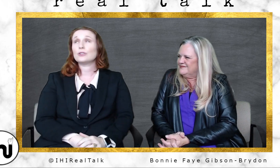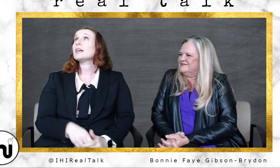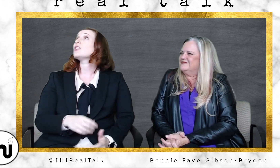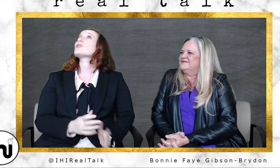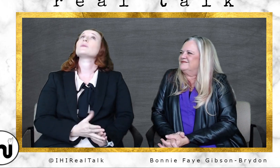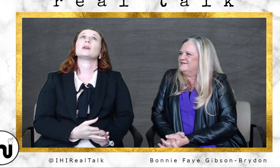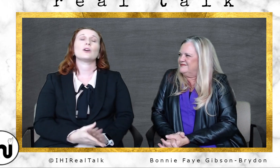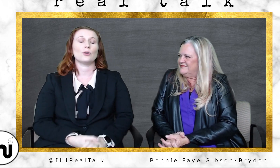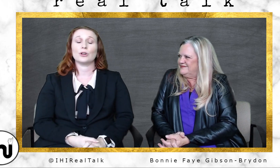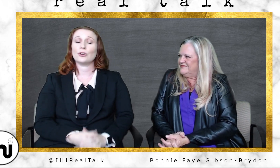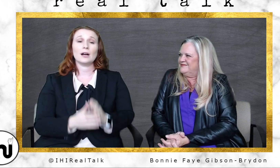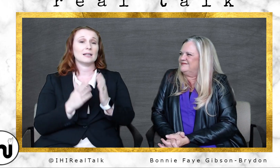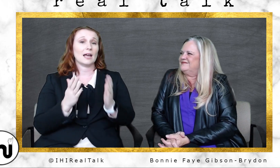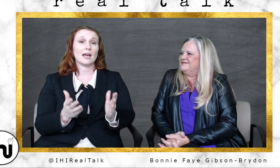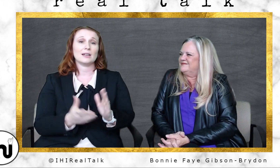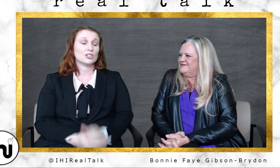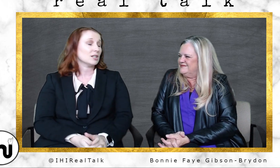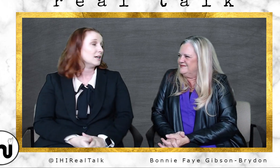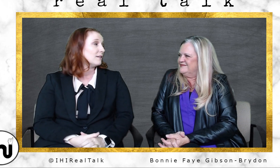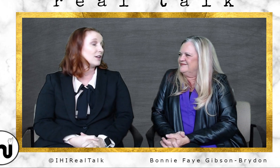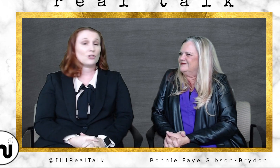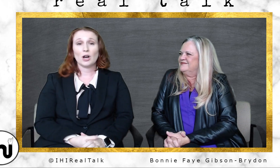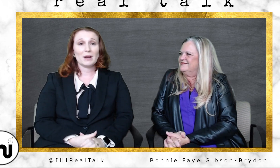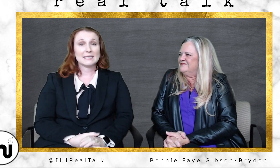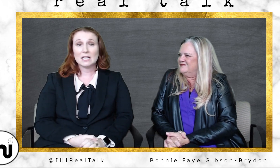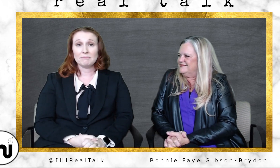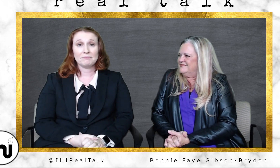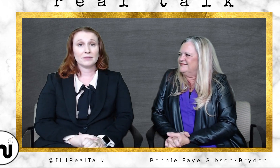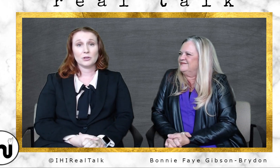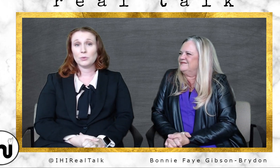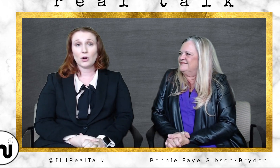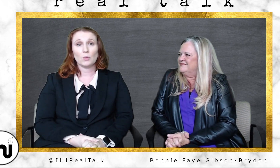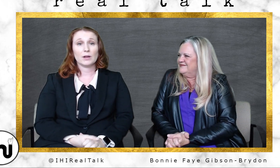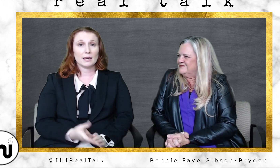daydreaming or you're not engaged, then you're not my team. You are working an